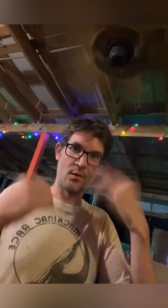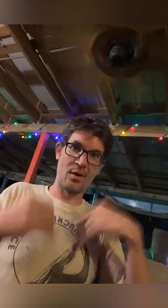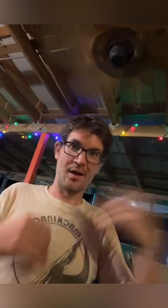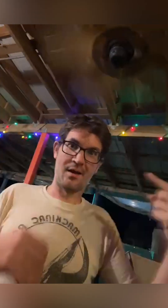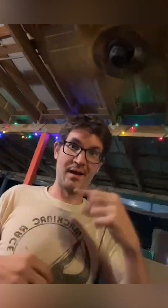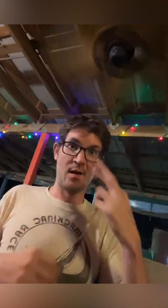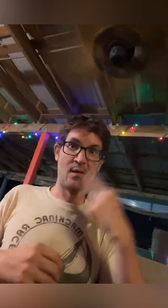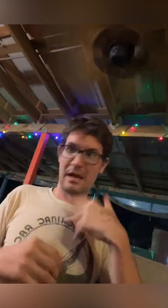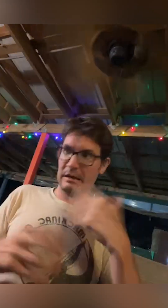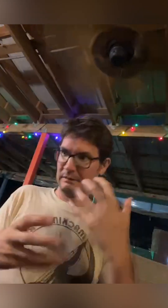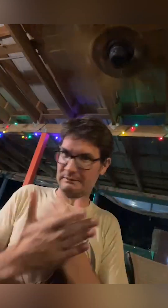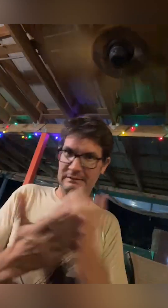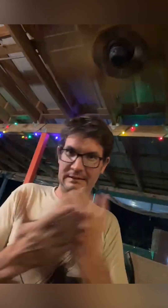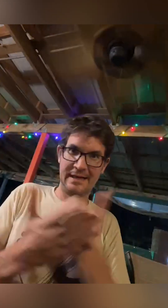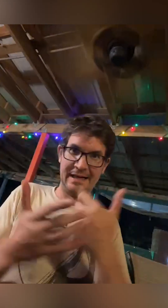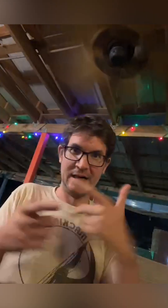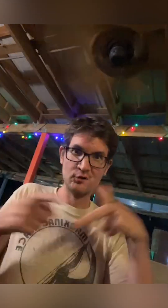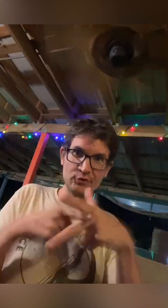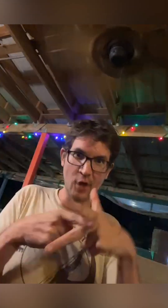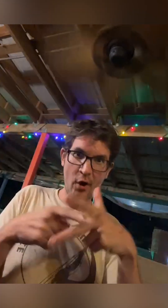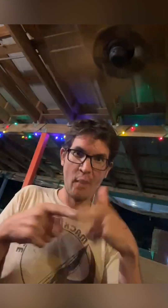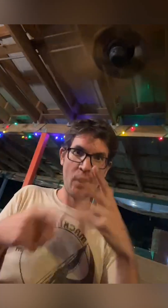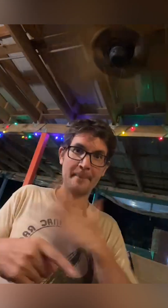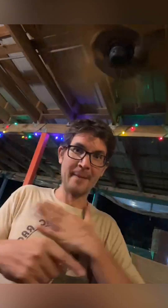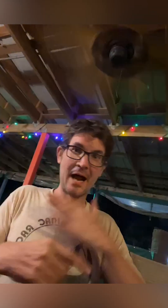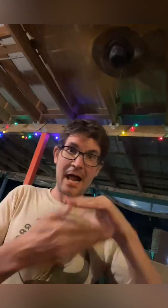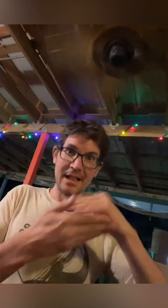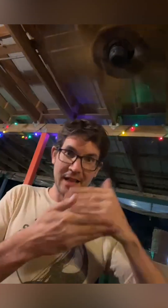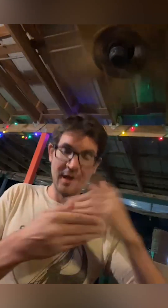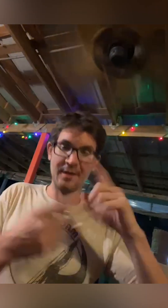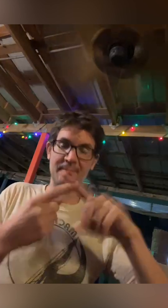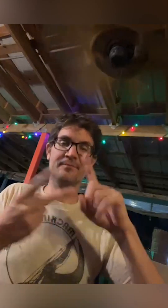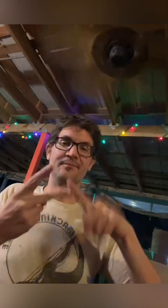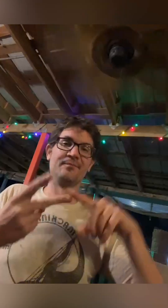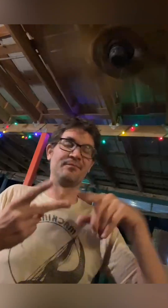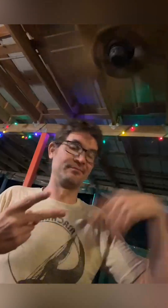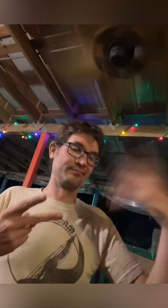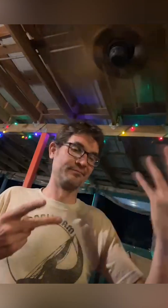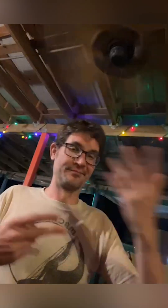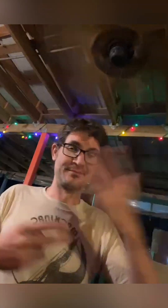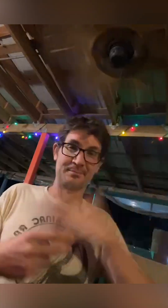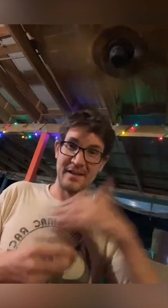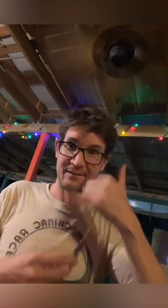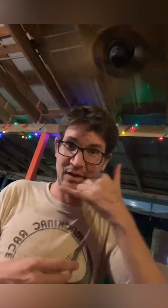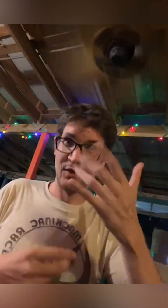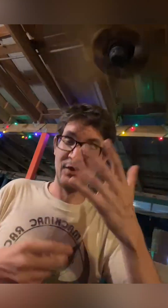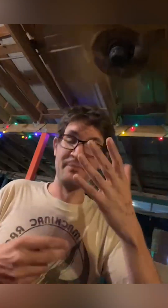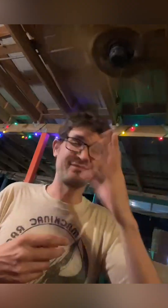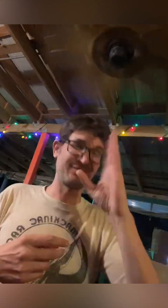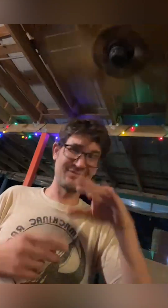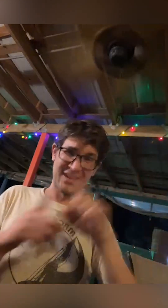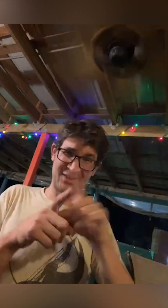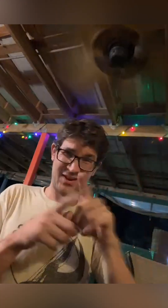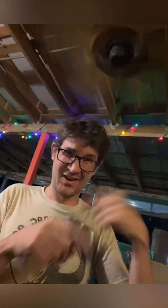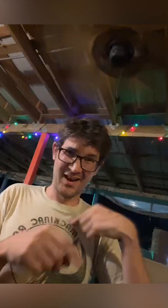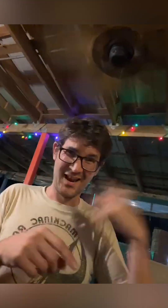That’s why I came to this restaurant, so I can charge my laptop and my phone.